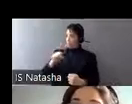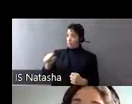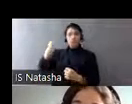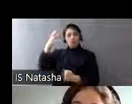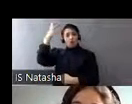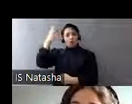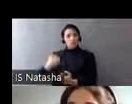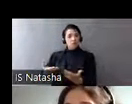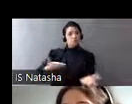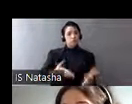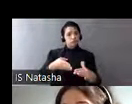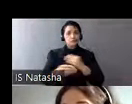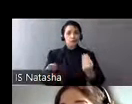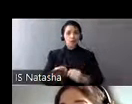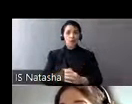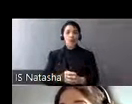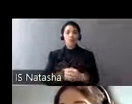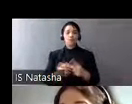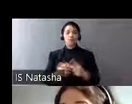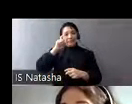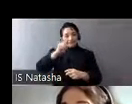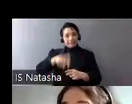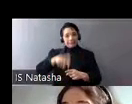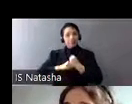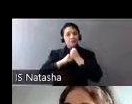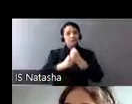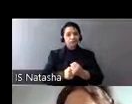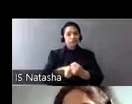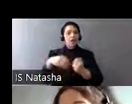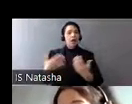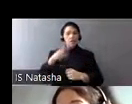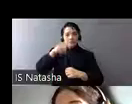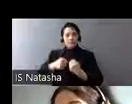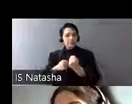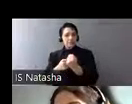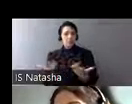Specific needs of persons with disabilities and support available compared with needed.